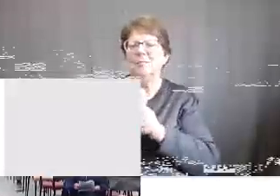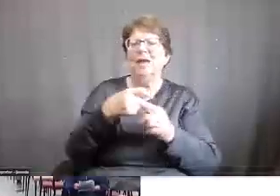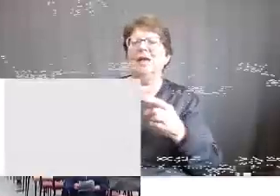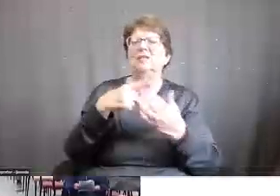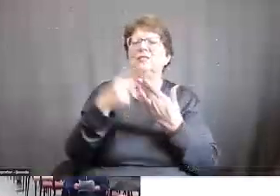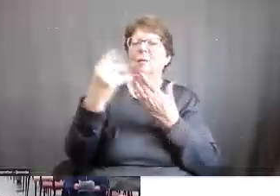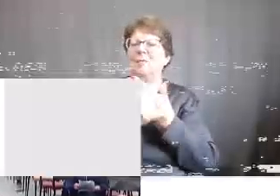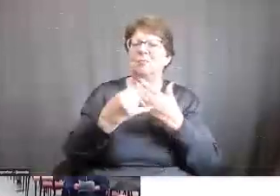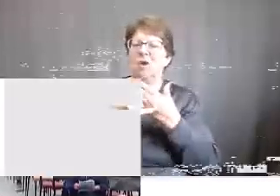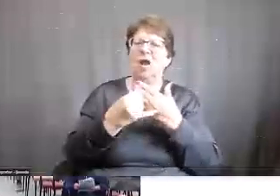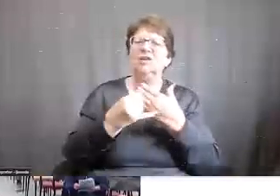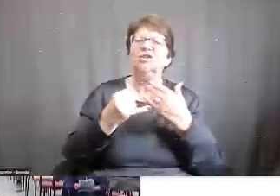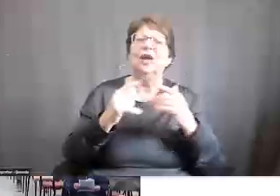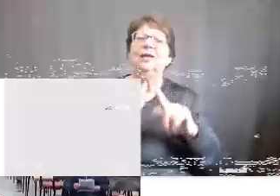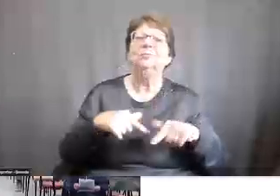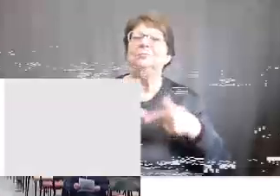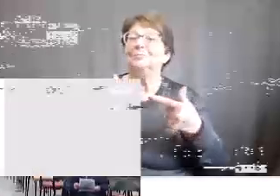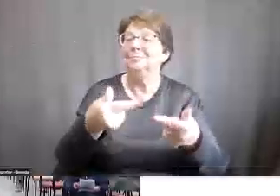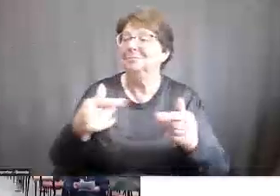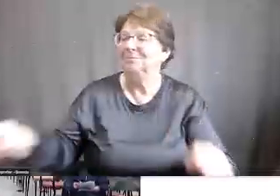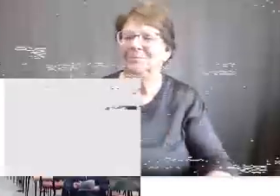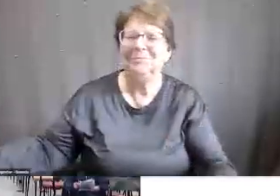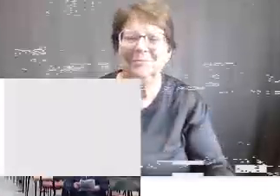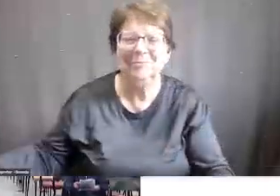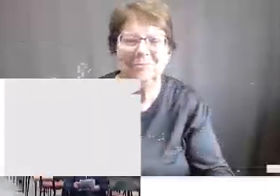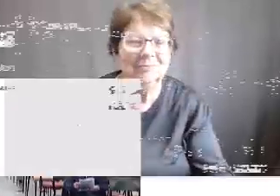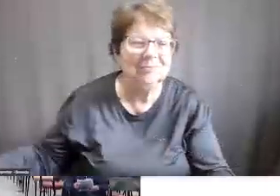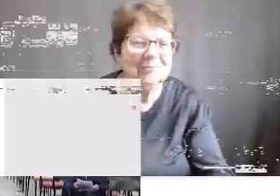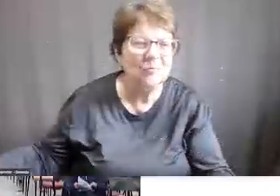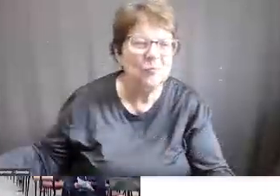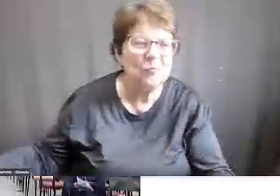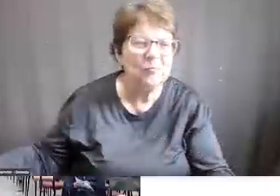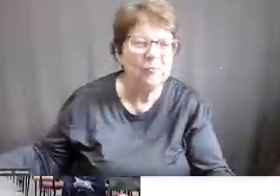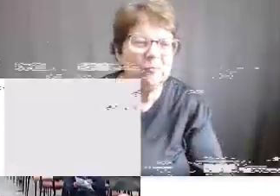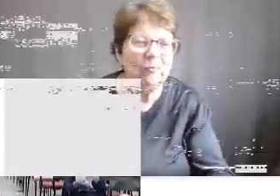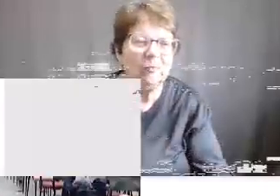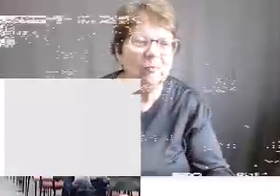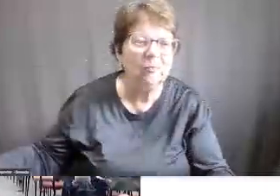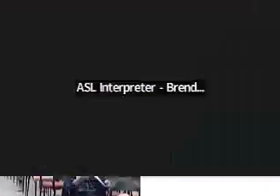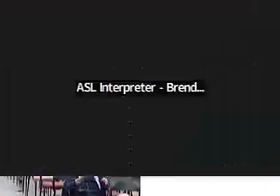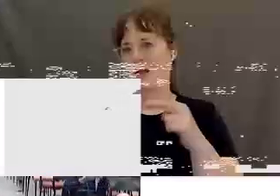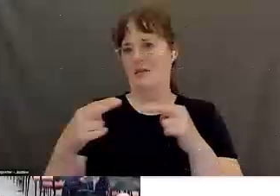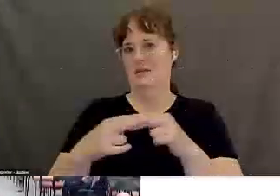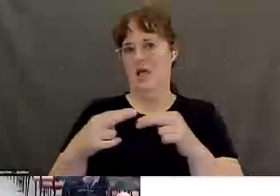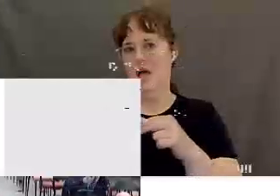Boardroom: Just one more slide, and I'll give it back to Brad. This is just a recap, to remind folks that,